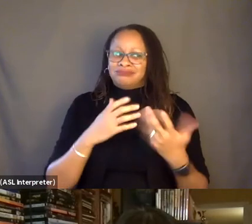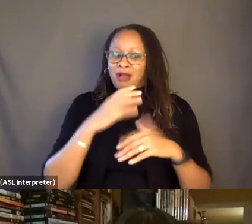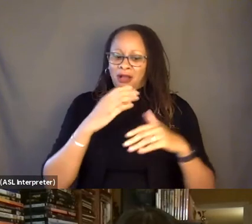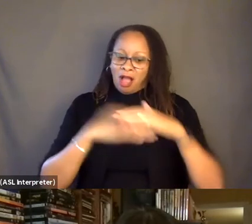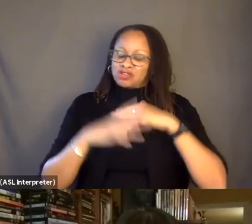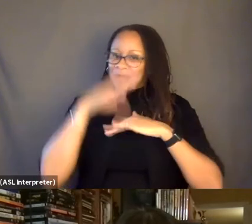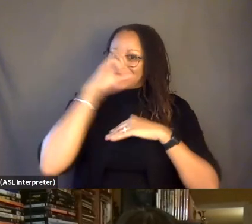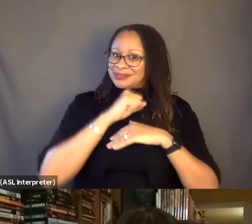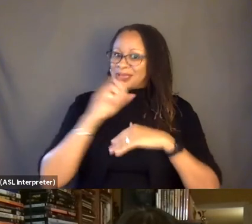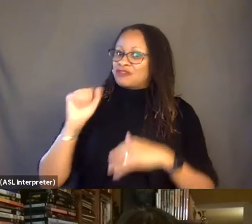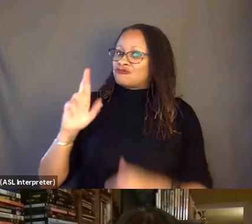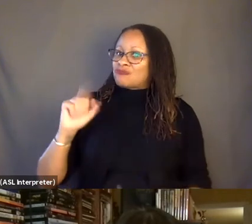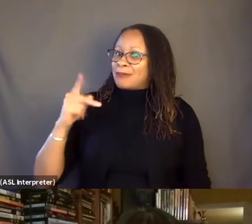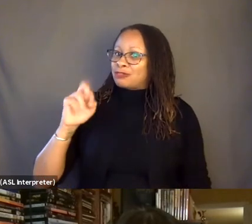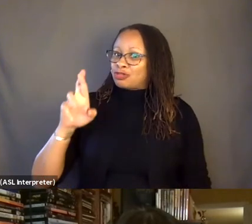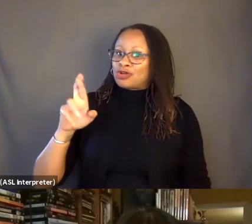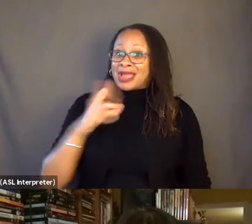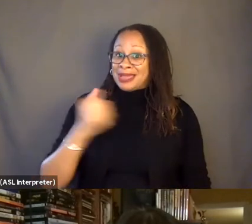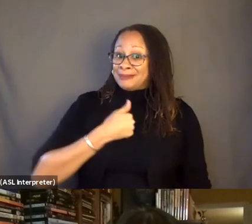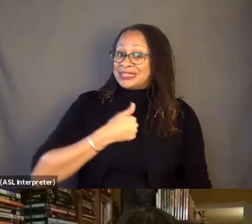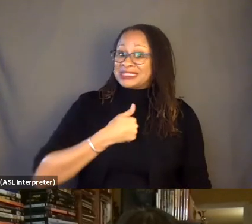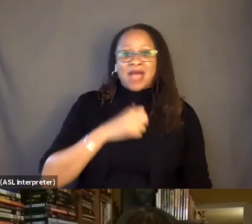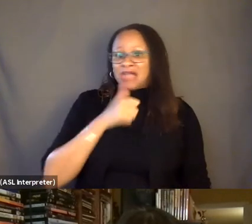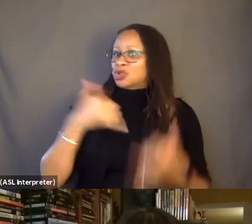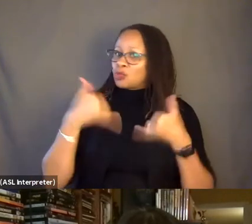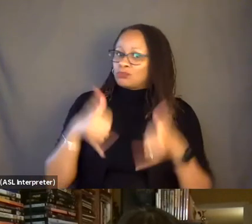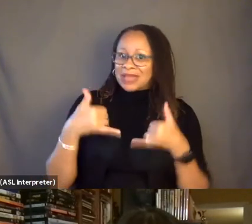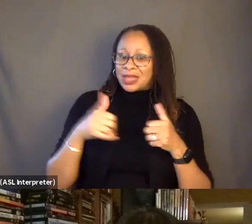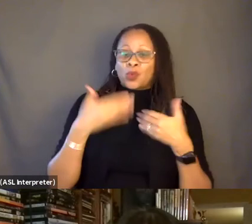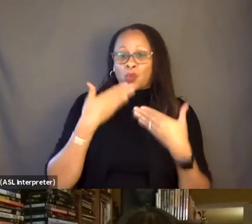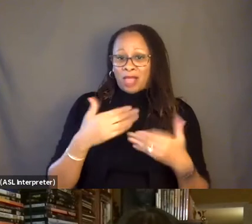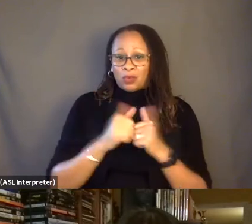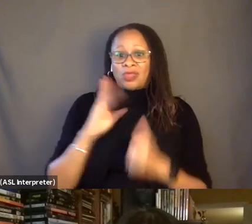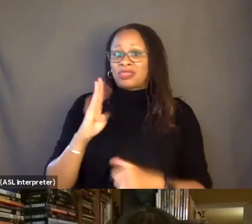because I don't play well with bullies, you know? And I don't fight back with anger.